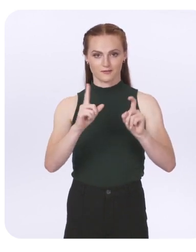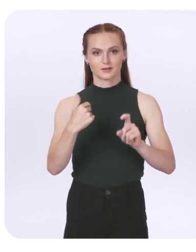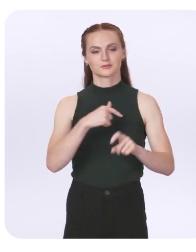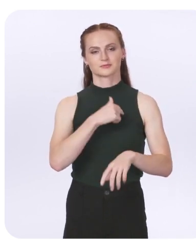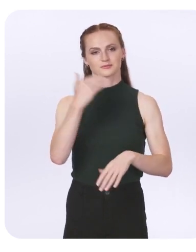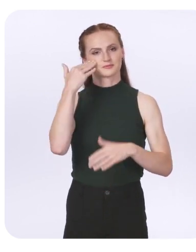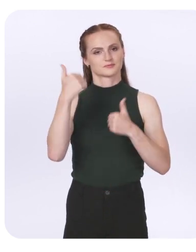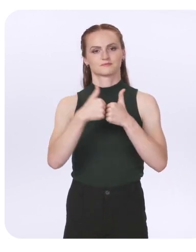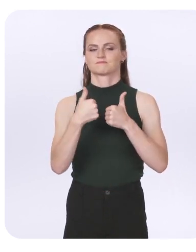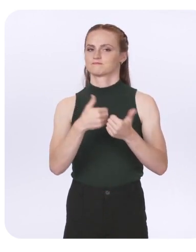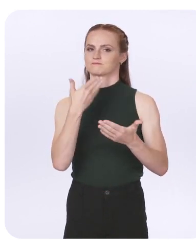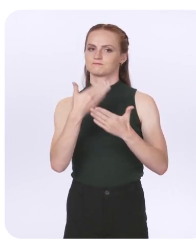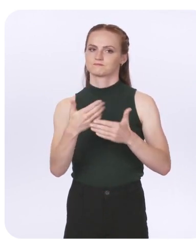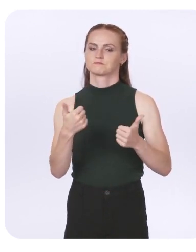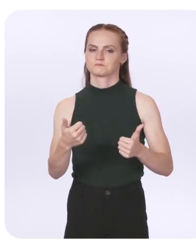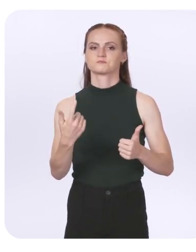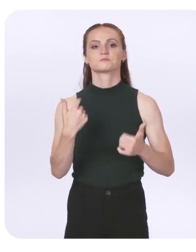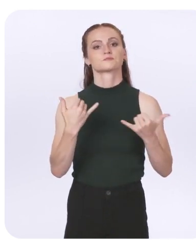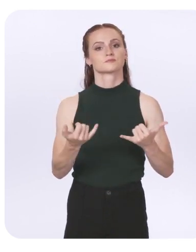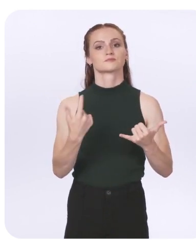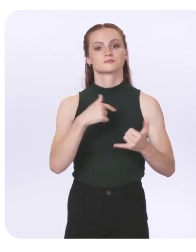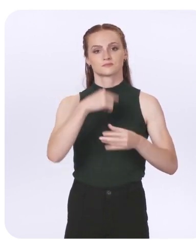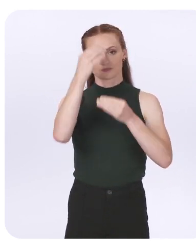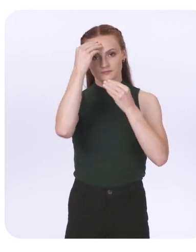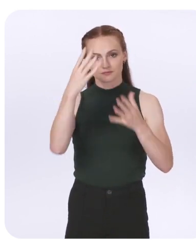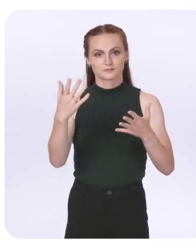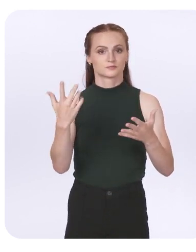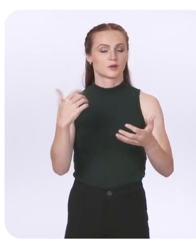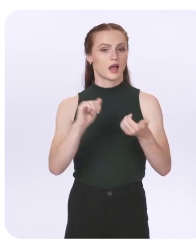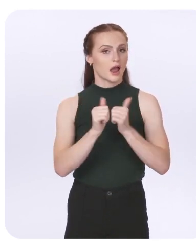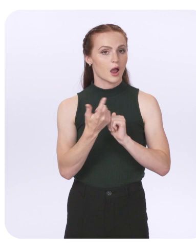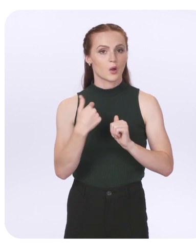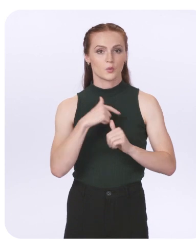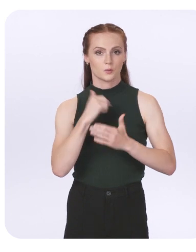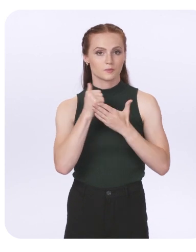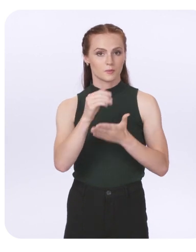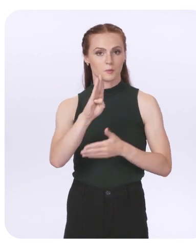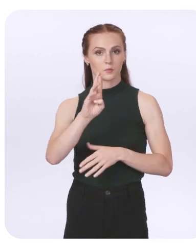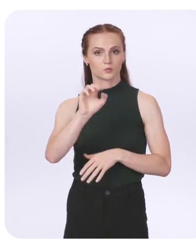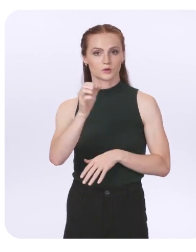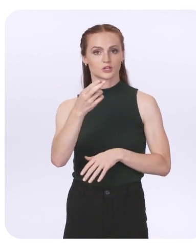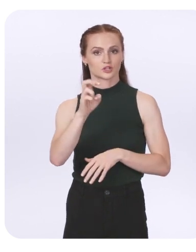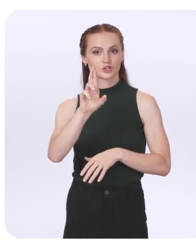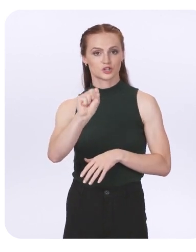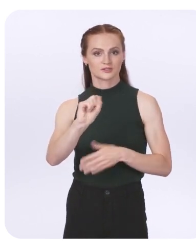Today, I’d like to sharemwhat we did to make Breachers a successful game. Welcome, everybody.